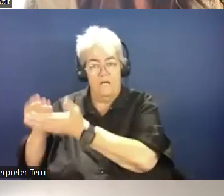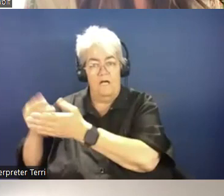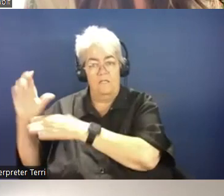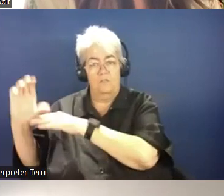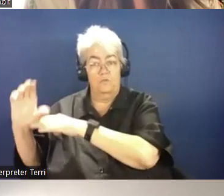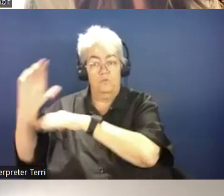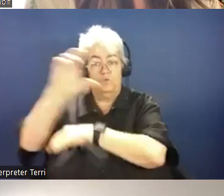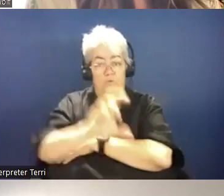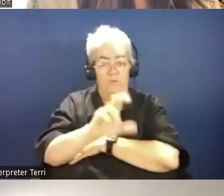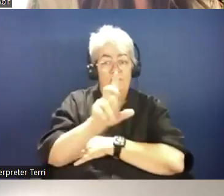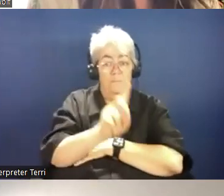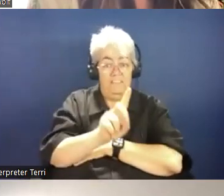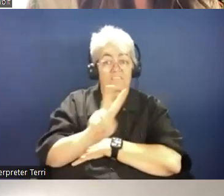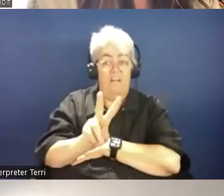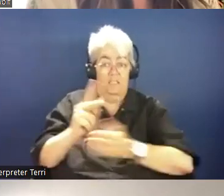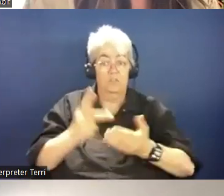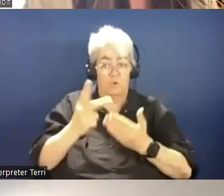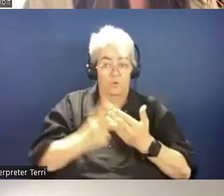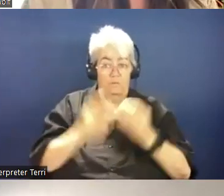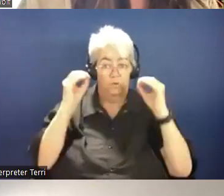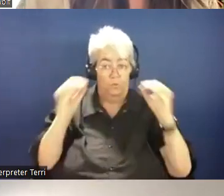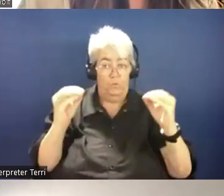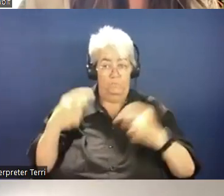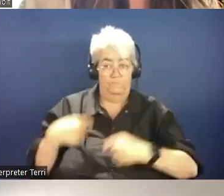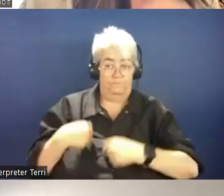domestic violence programs in any way. So there is the domestic violence program,